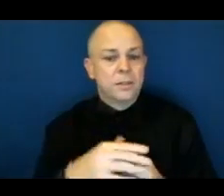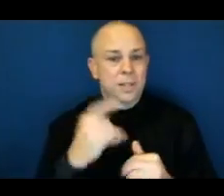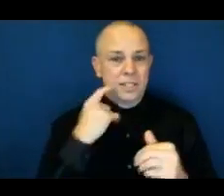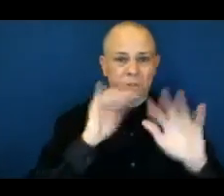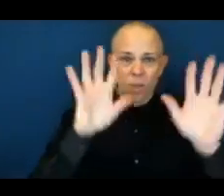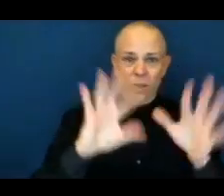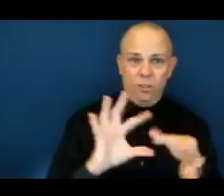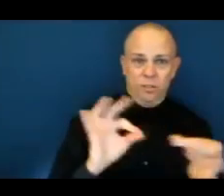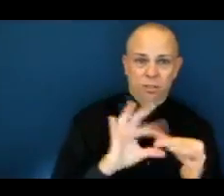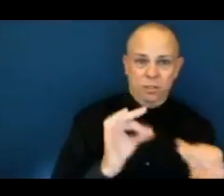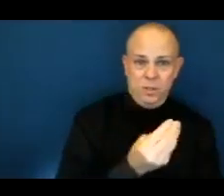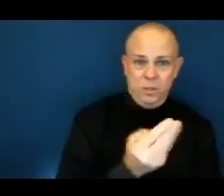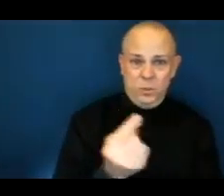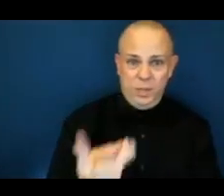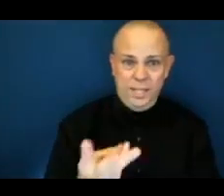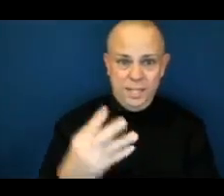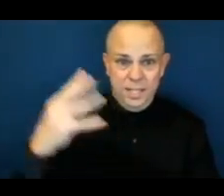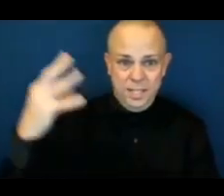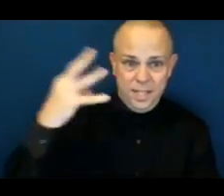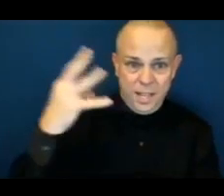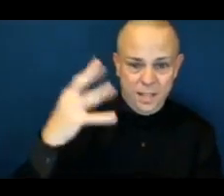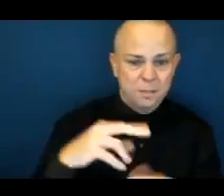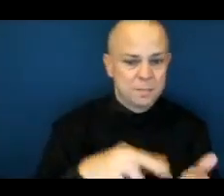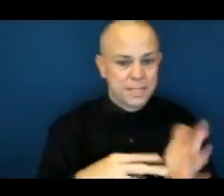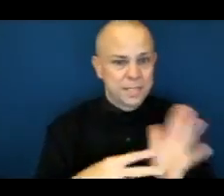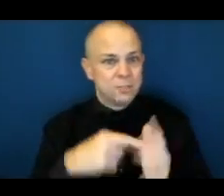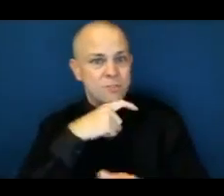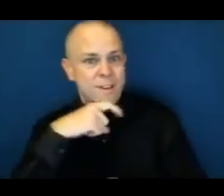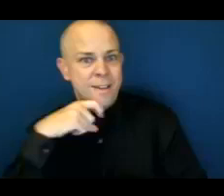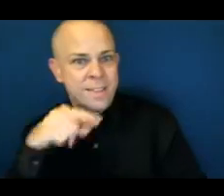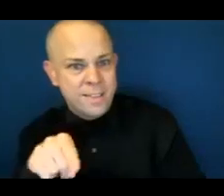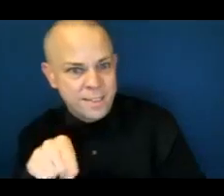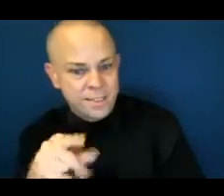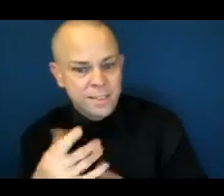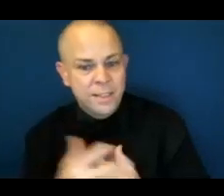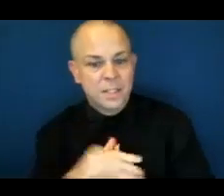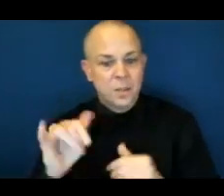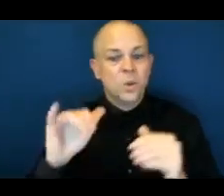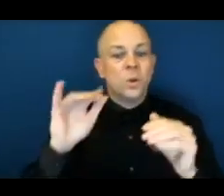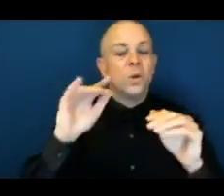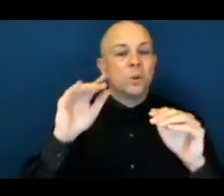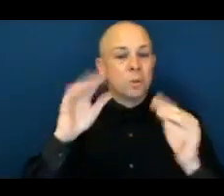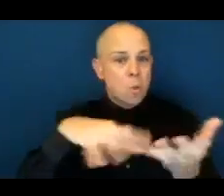in areas that were isolated or sheltered that they didn't get a lot of